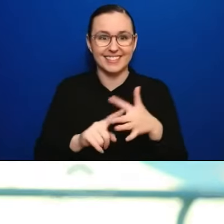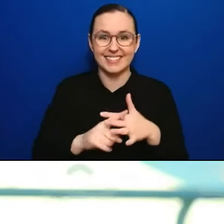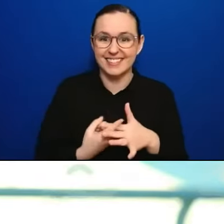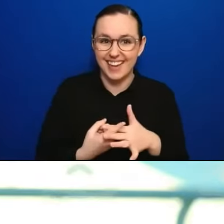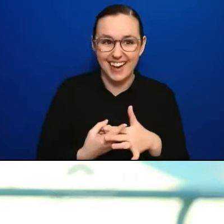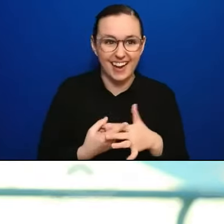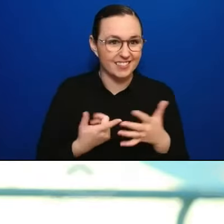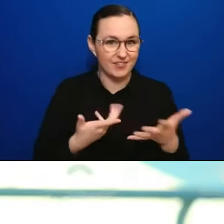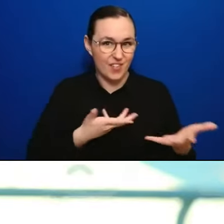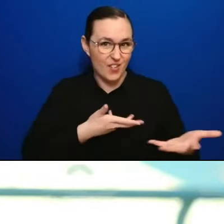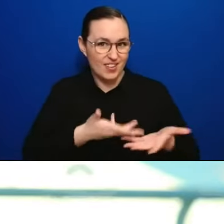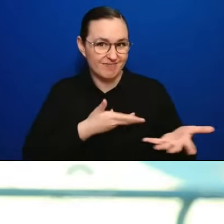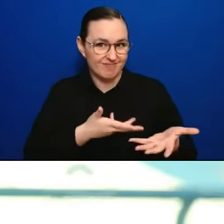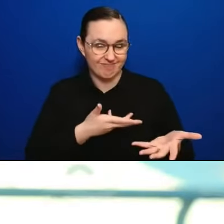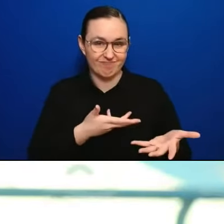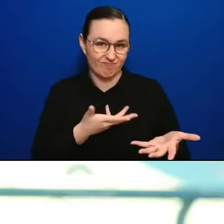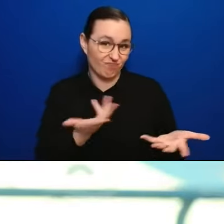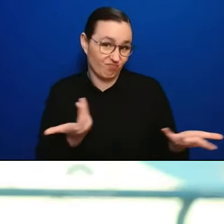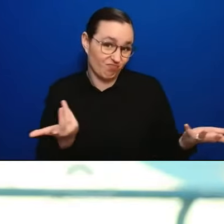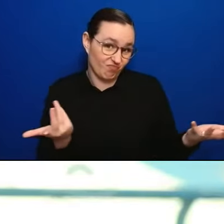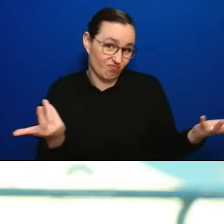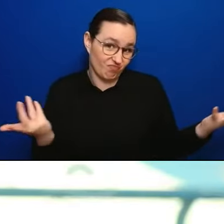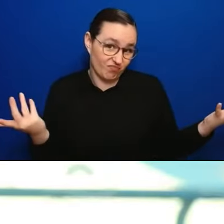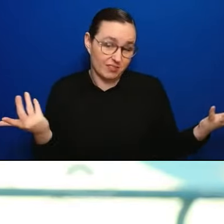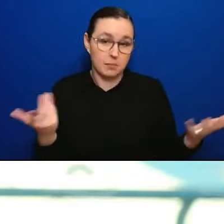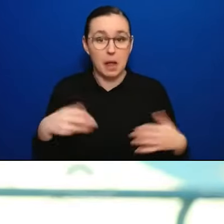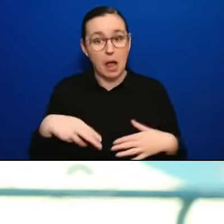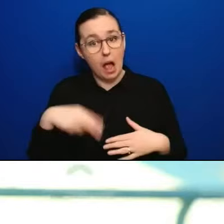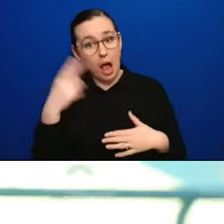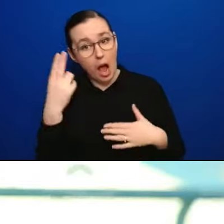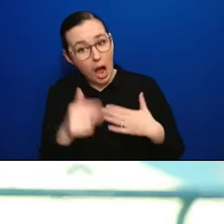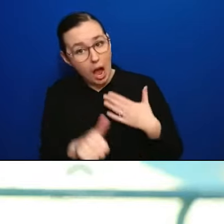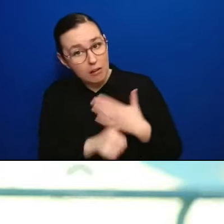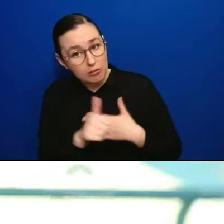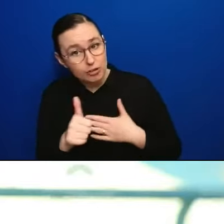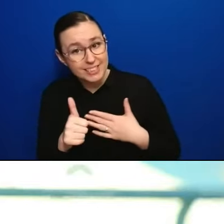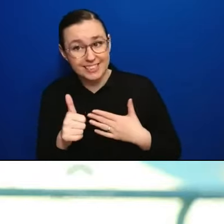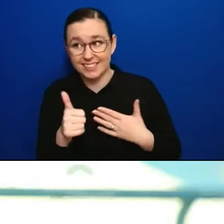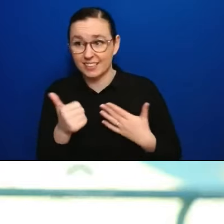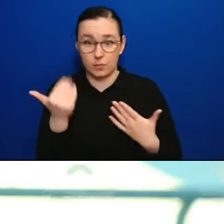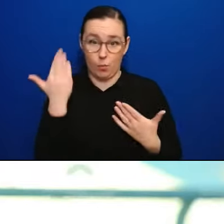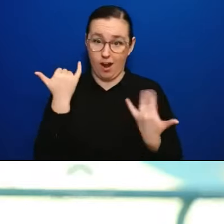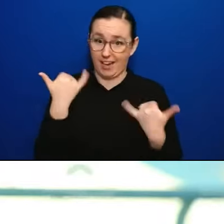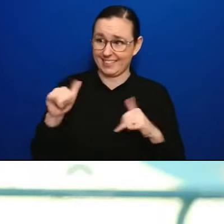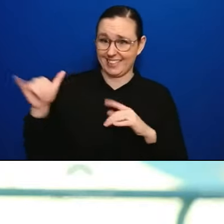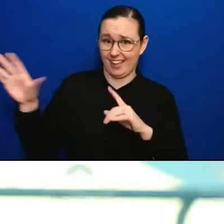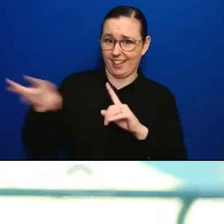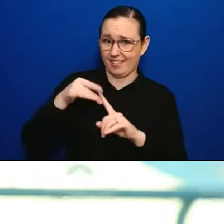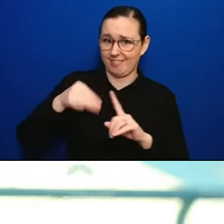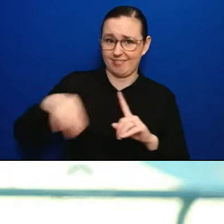So it is looking at ways of starting immunization programs for younger children in a